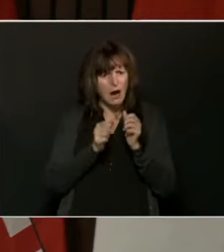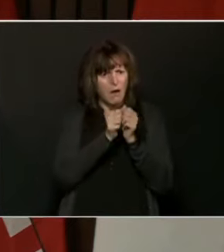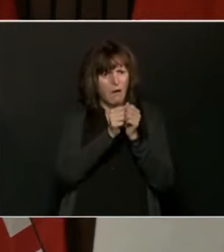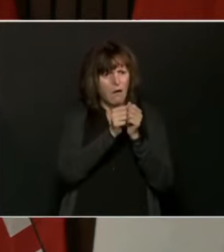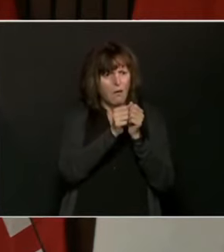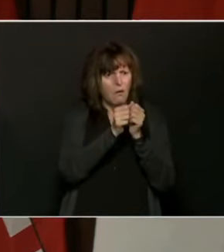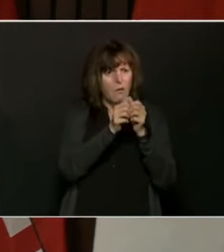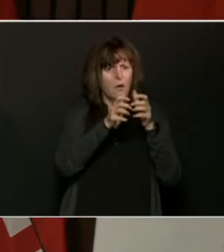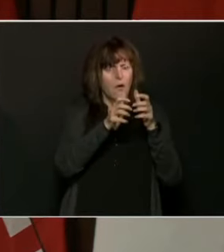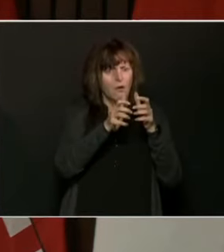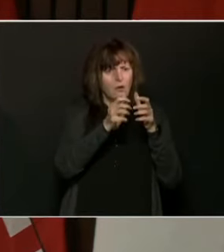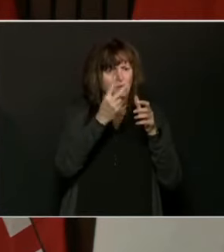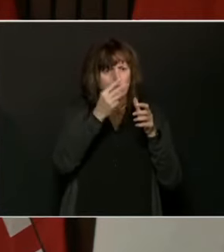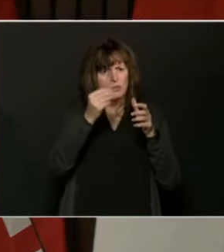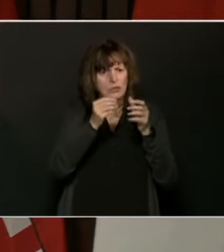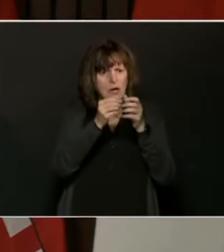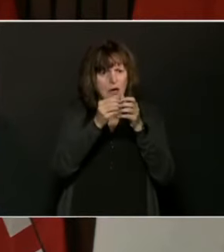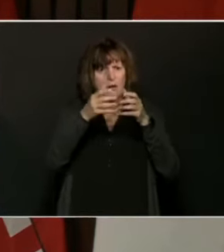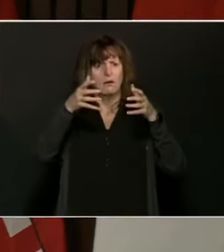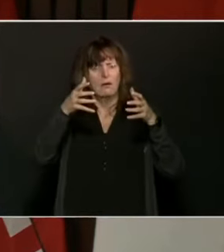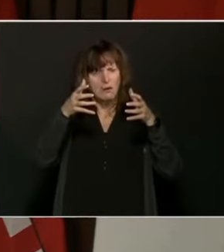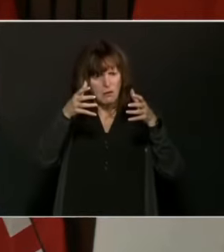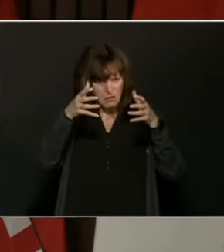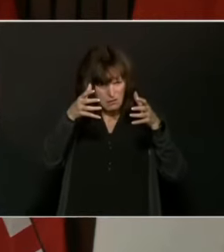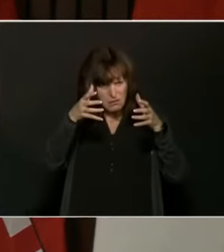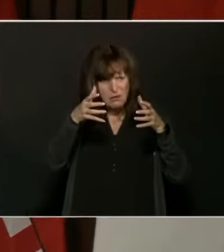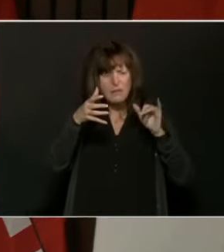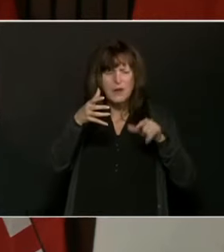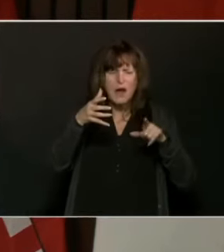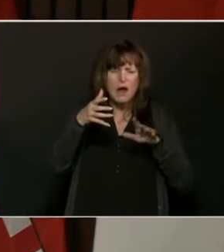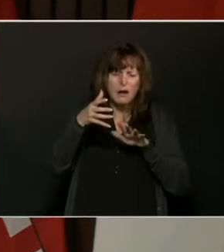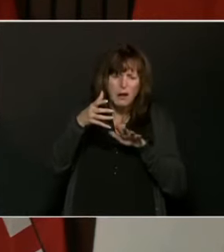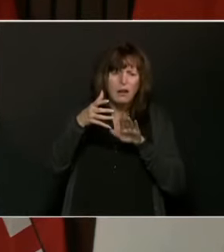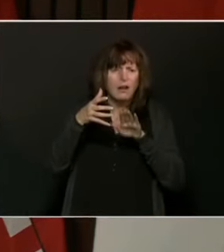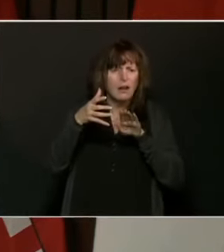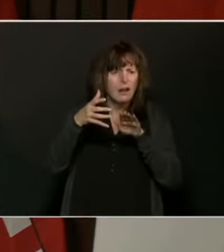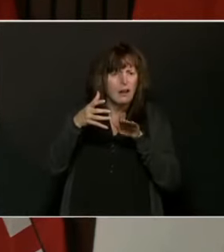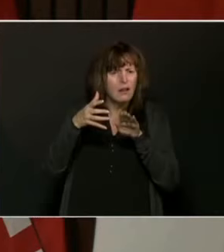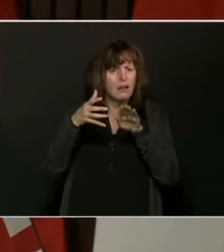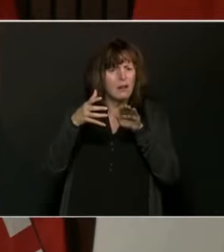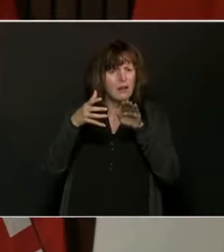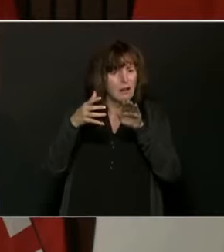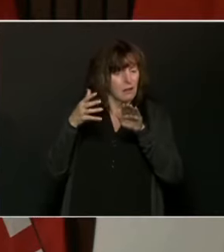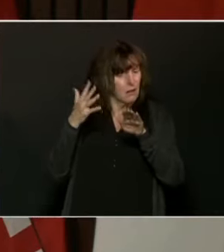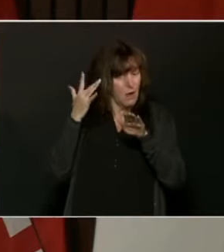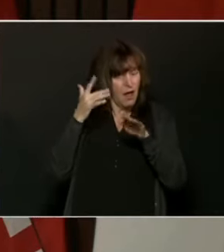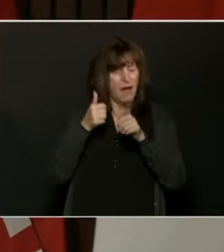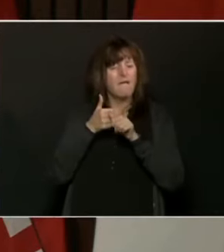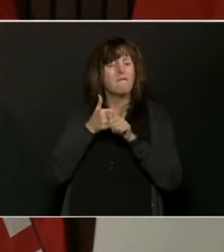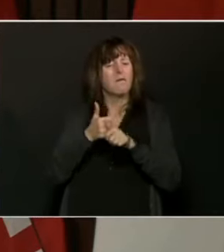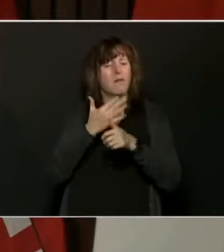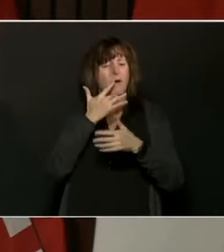PLAY IN THE AREA OF THE